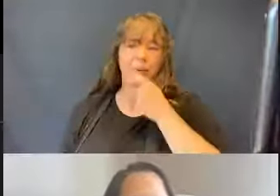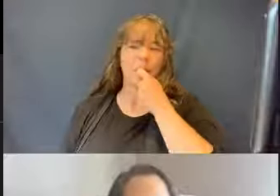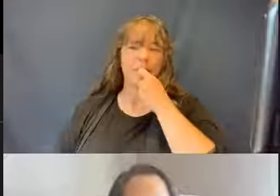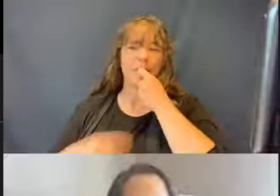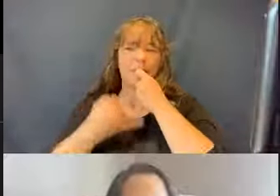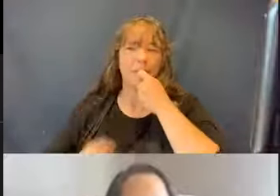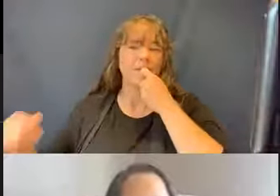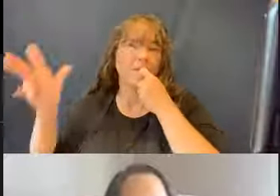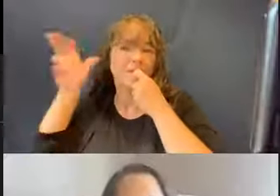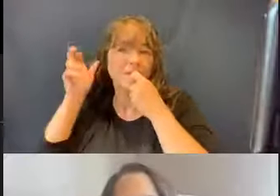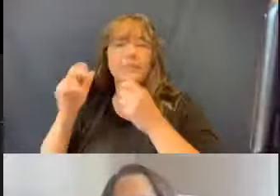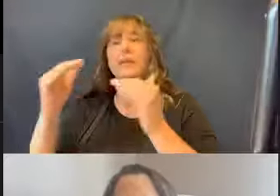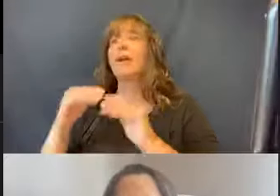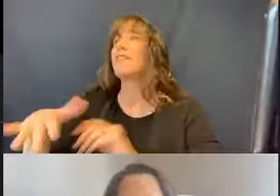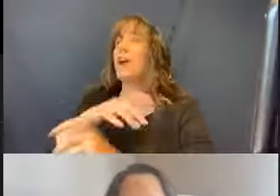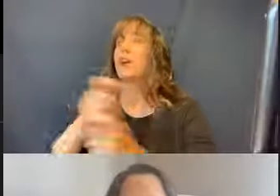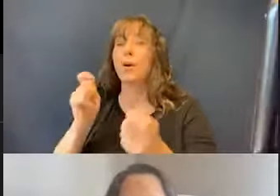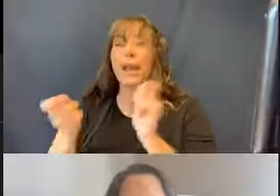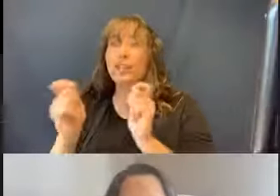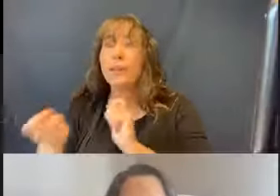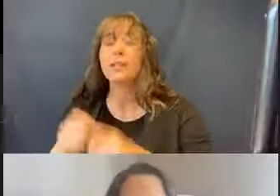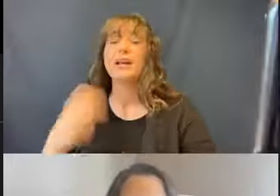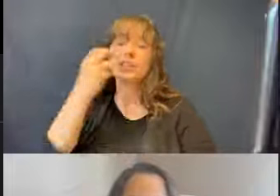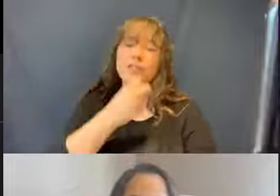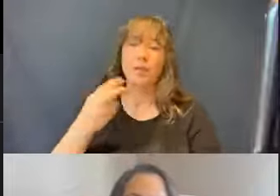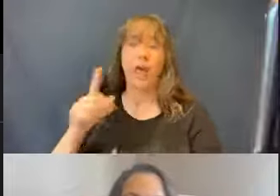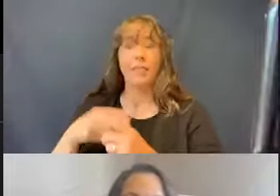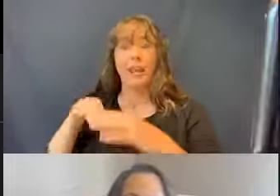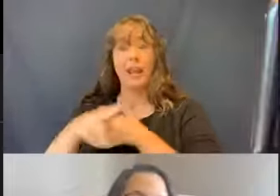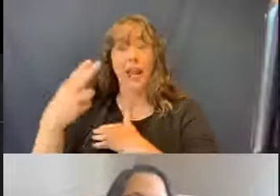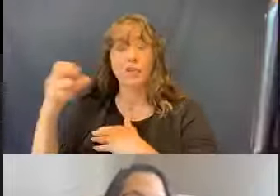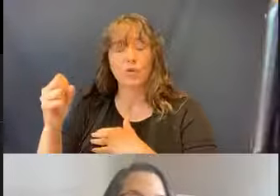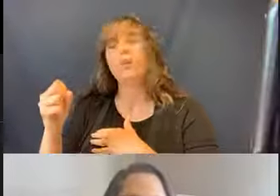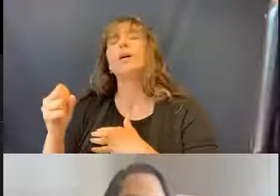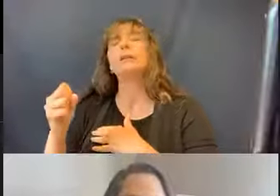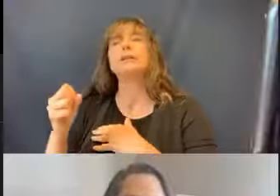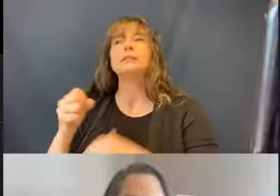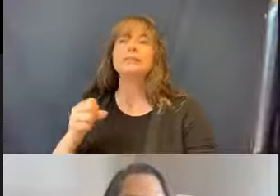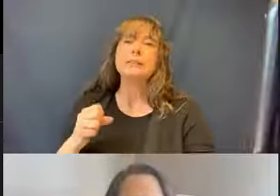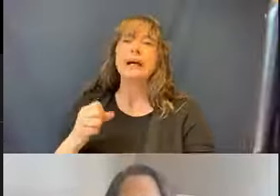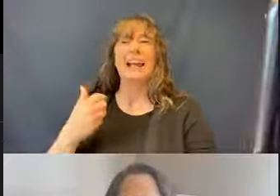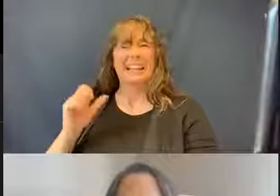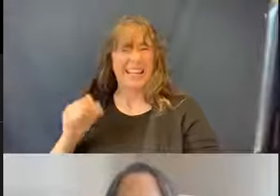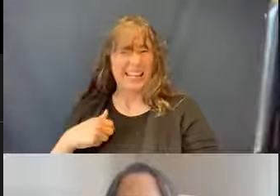speech reading, high school came along, and I started saying, can I be a veterinarian?